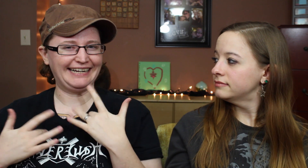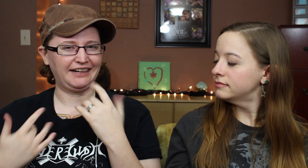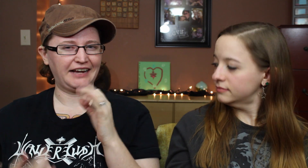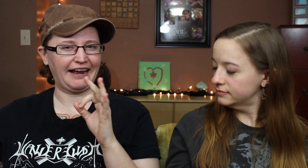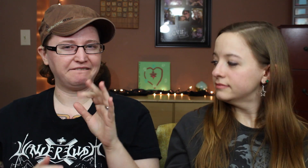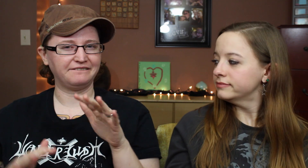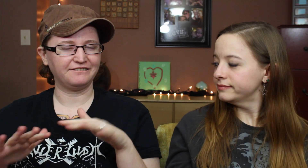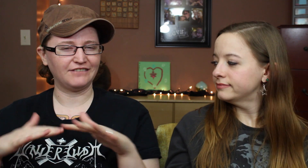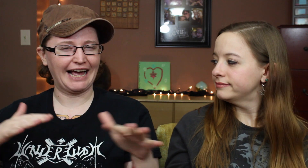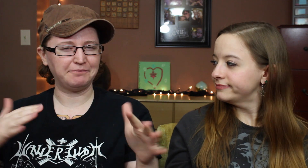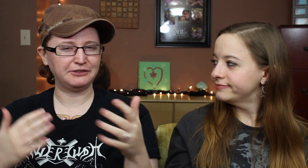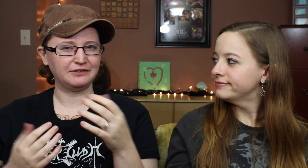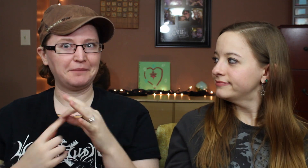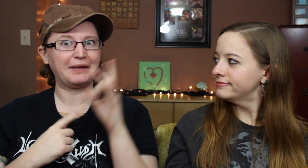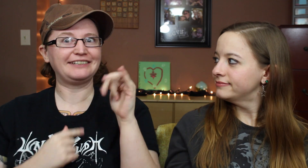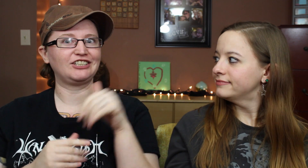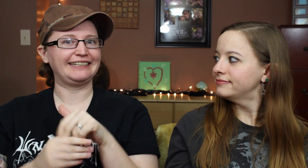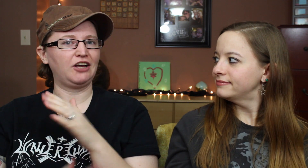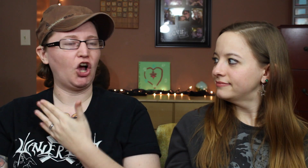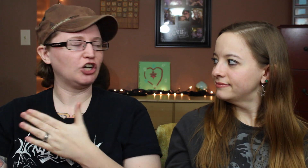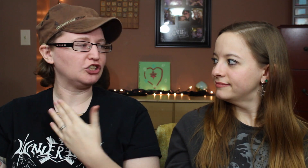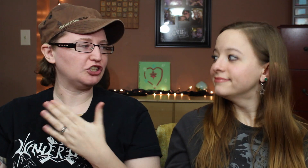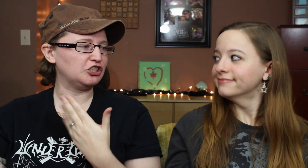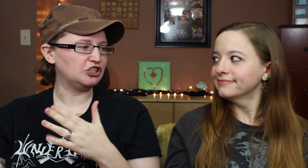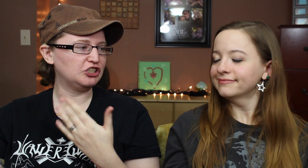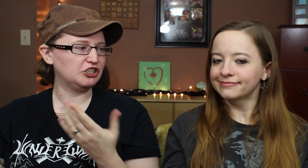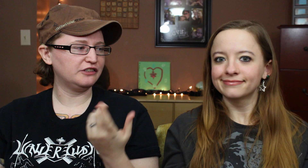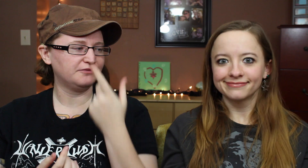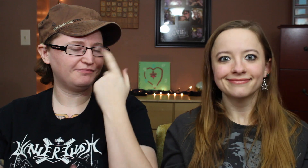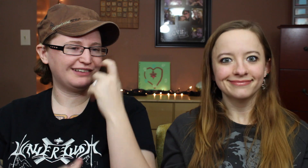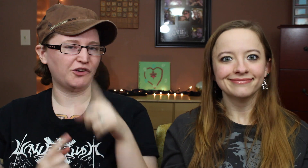the physical, the feeling of the music. Especially